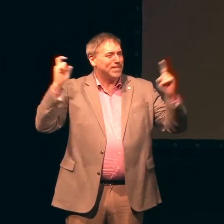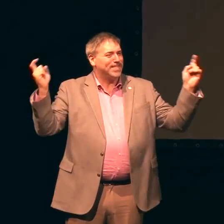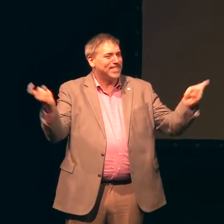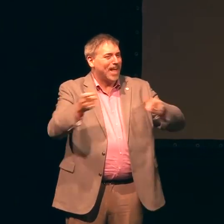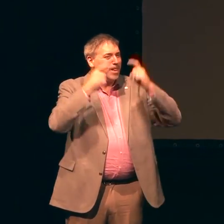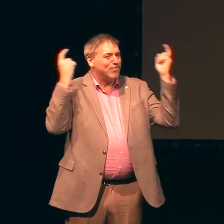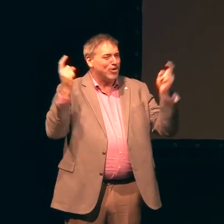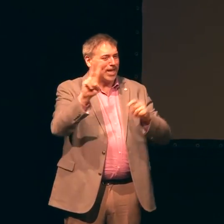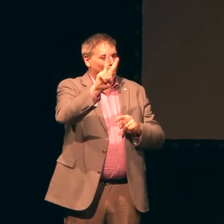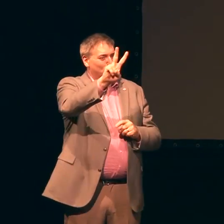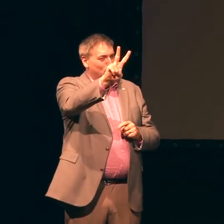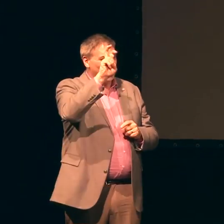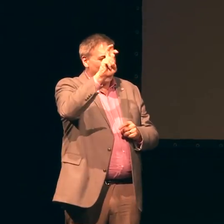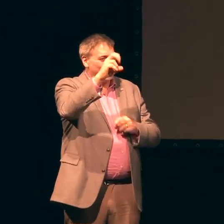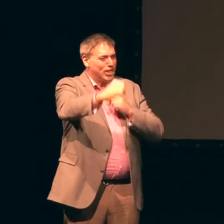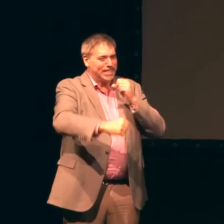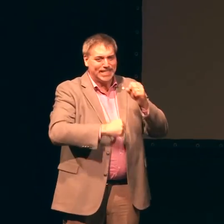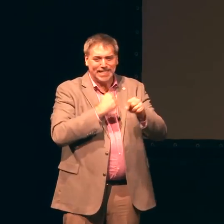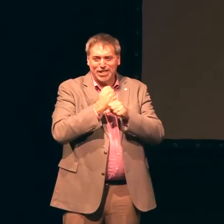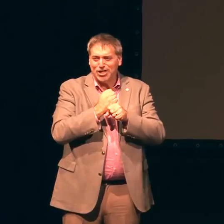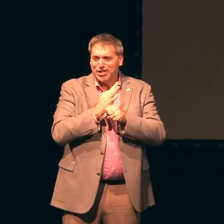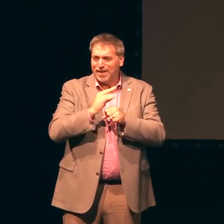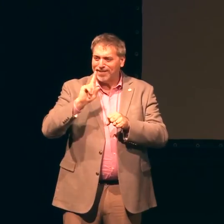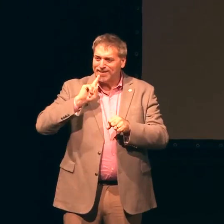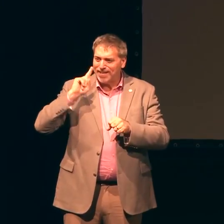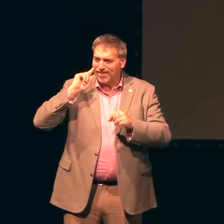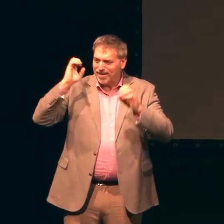that far and we will also be celebrating our 200